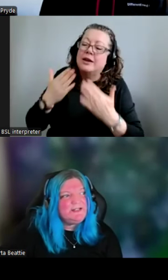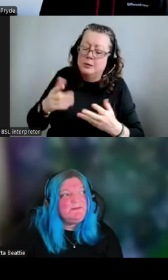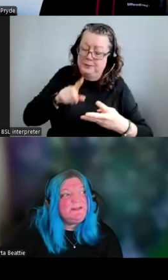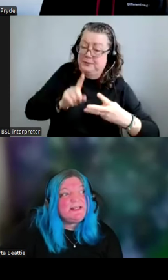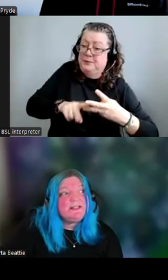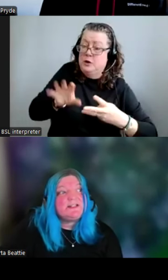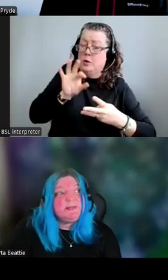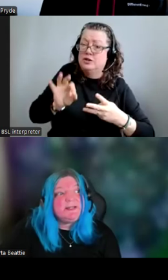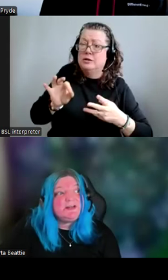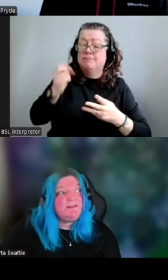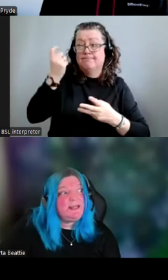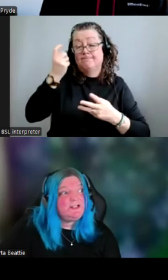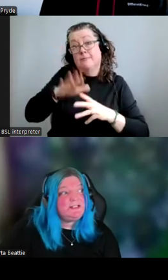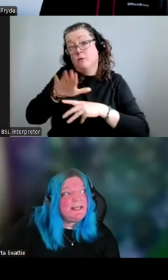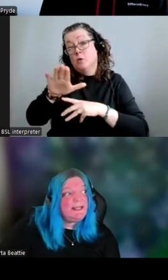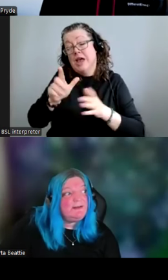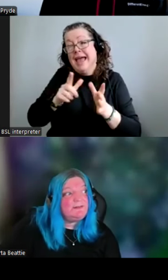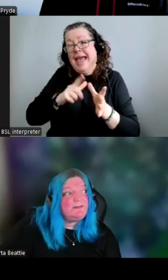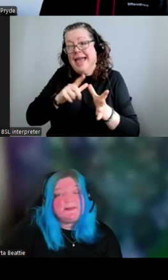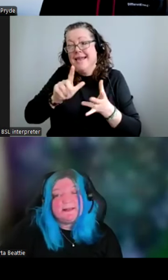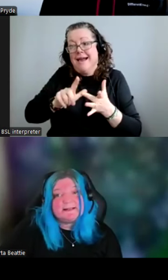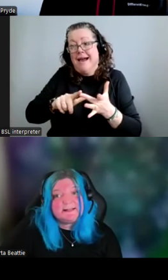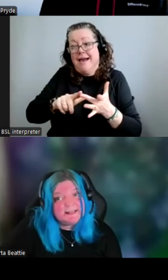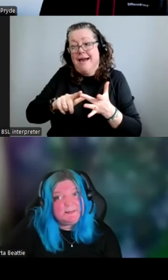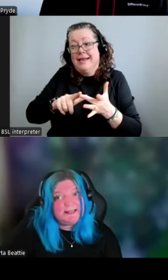do you envisage speech navigation taking over from things like skip links?